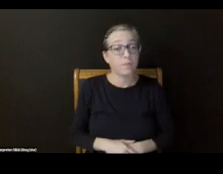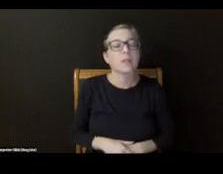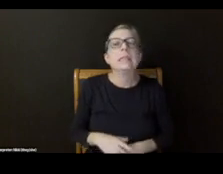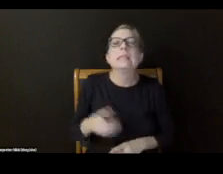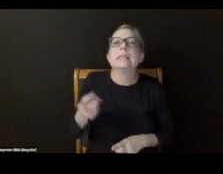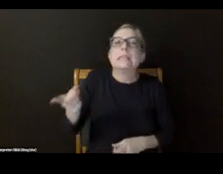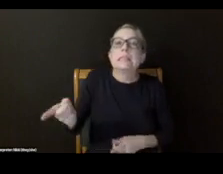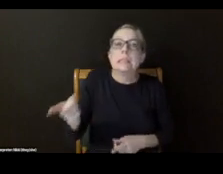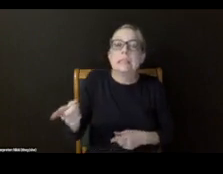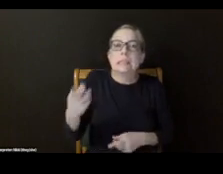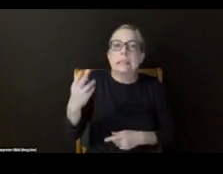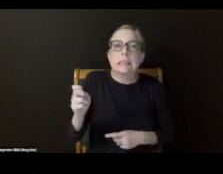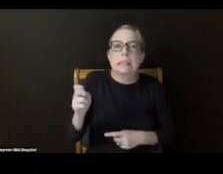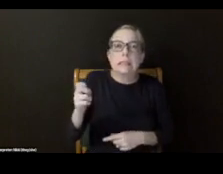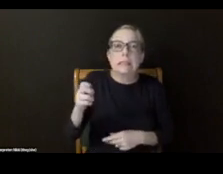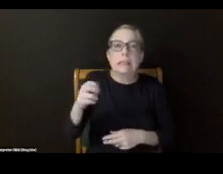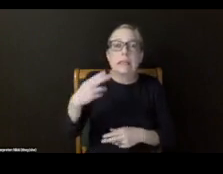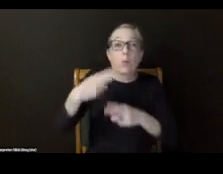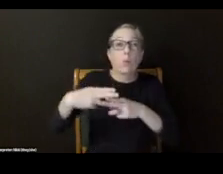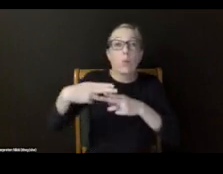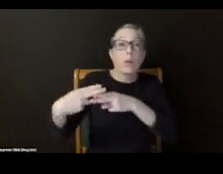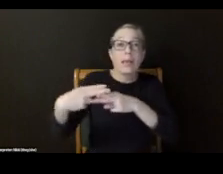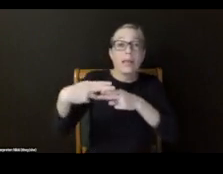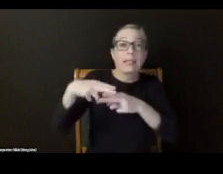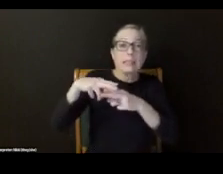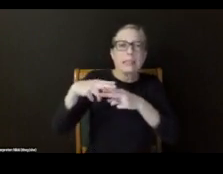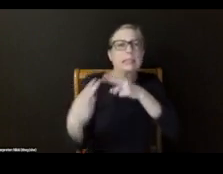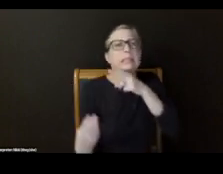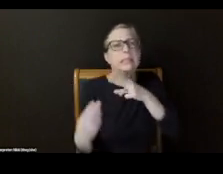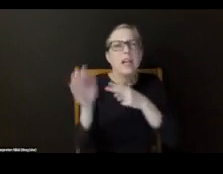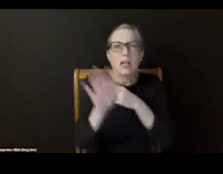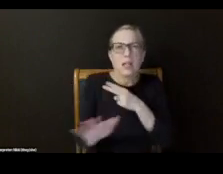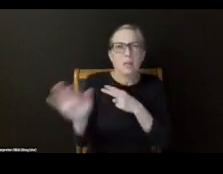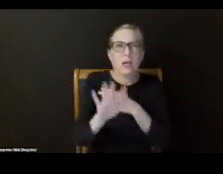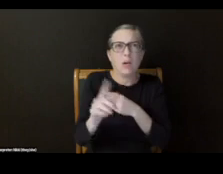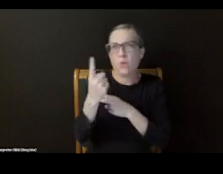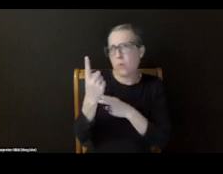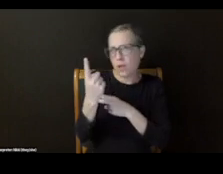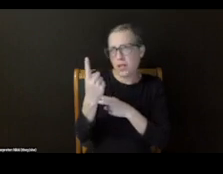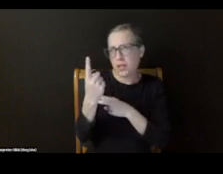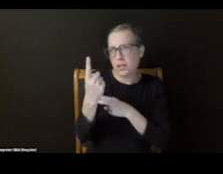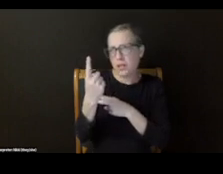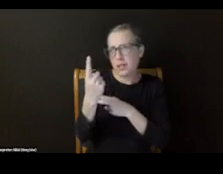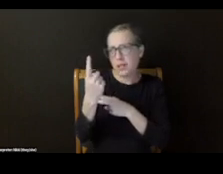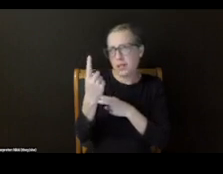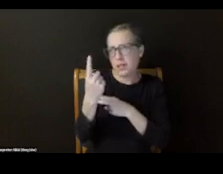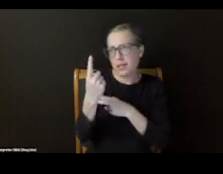He lost about a little bit more than a pound after birth, and he was only five pounds,